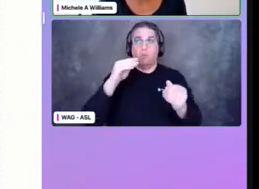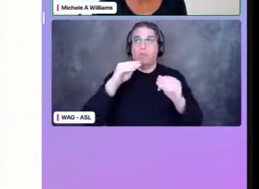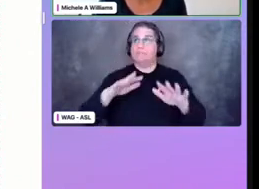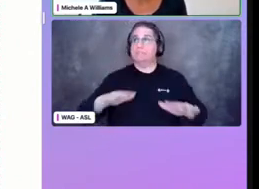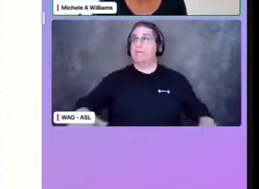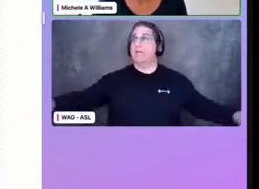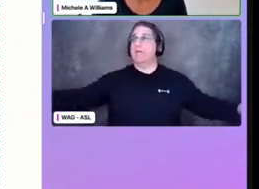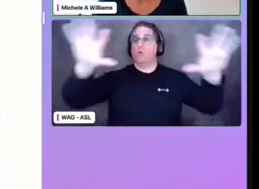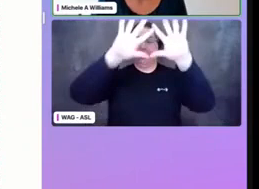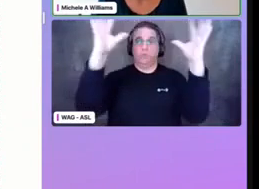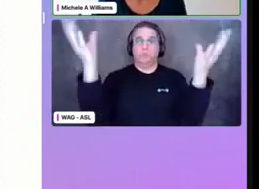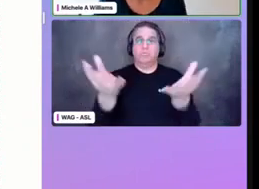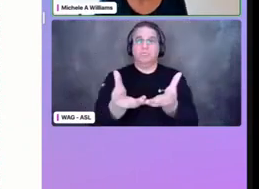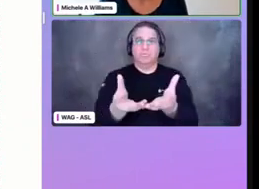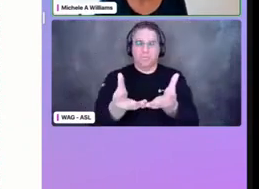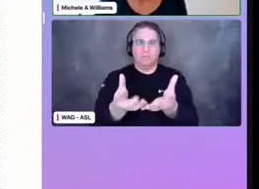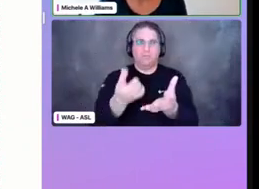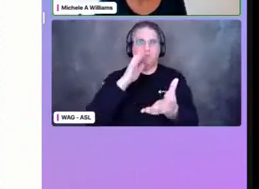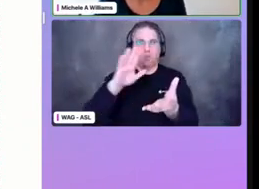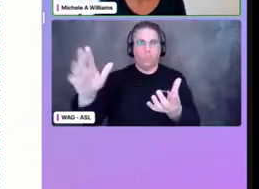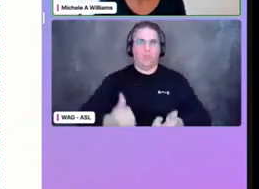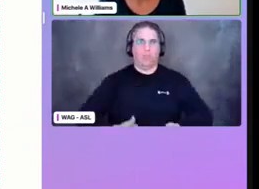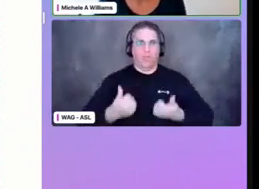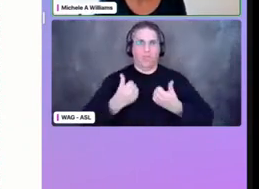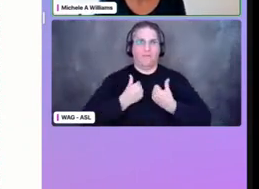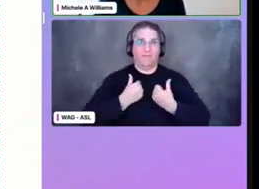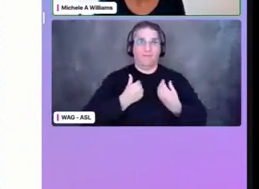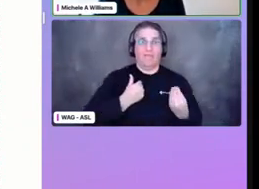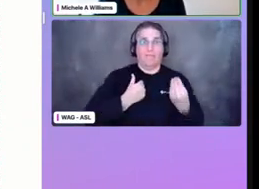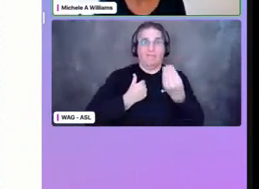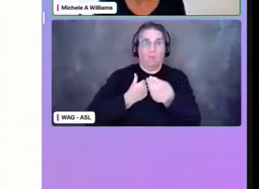human centered design. So instead we need to realize